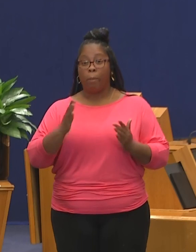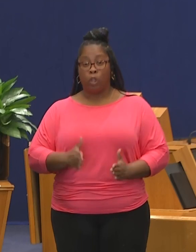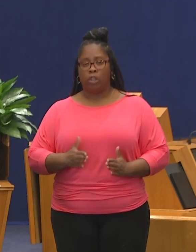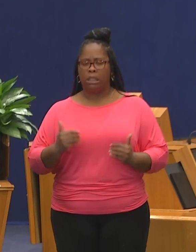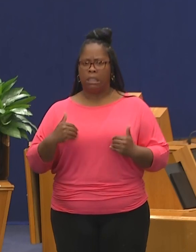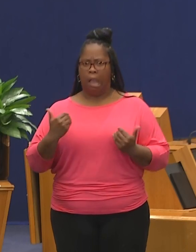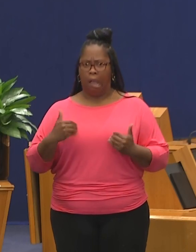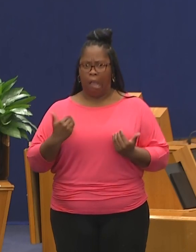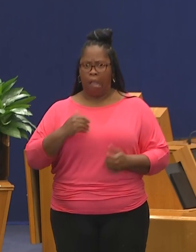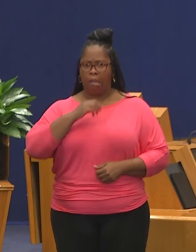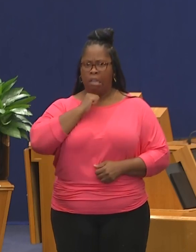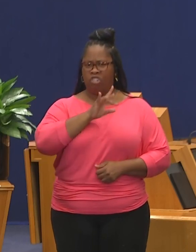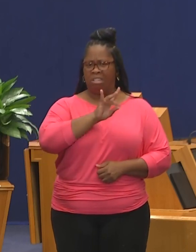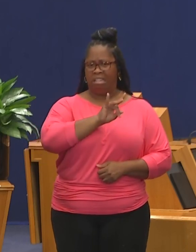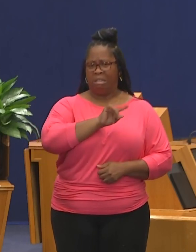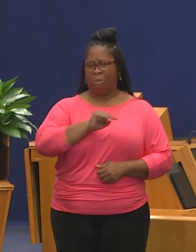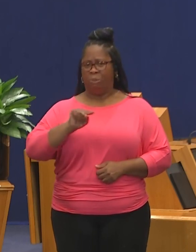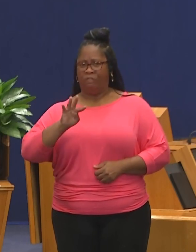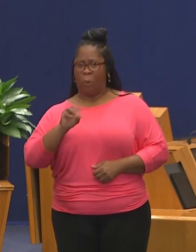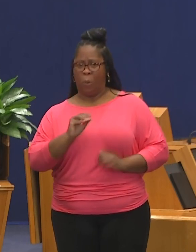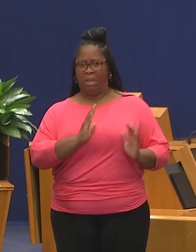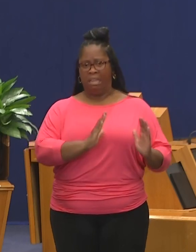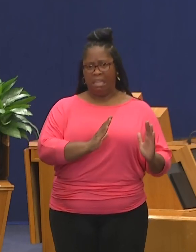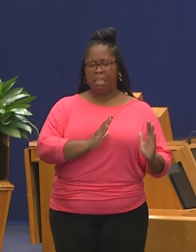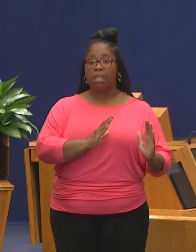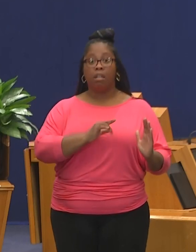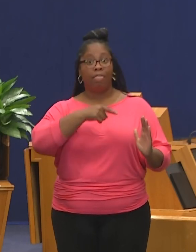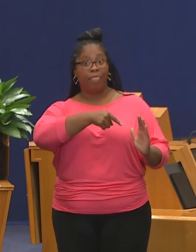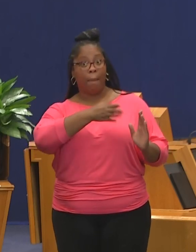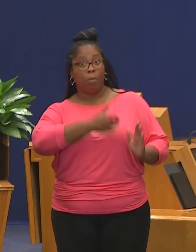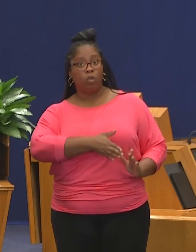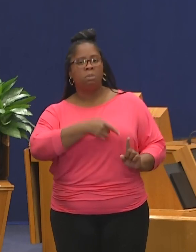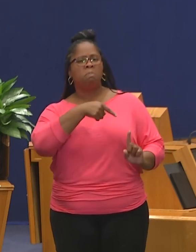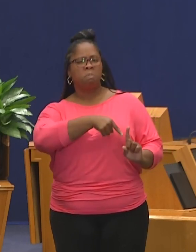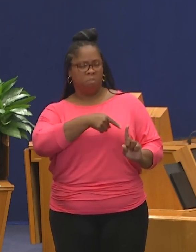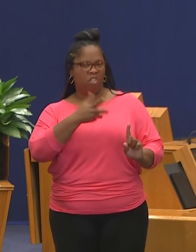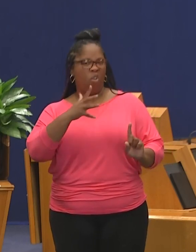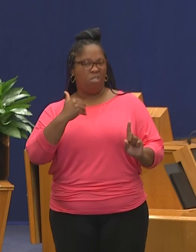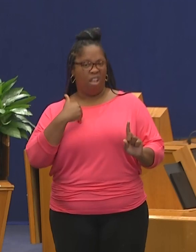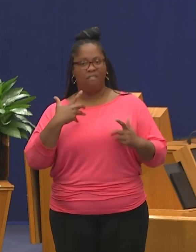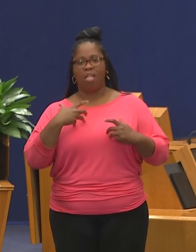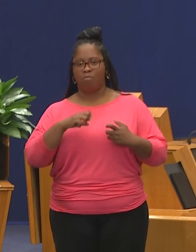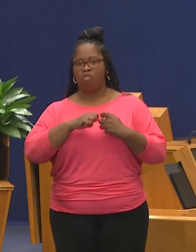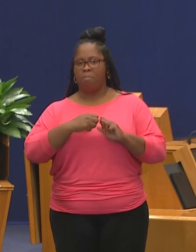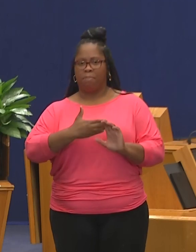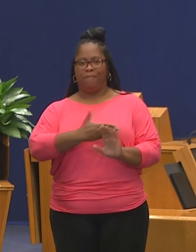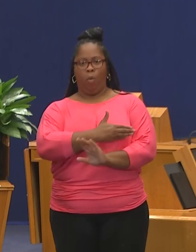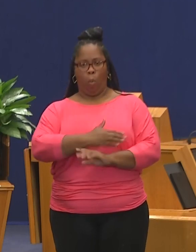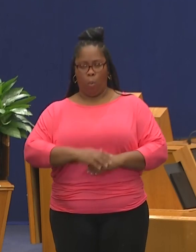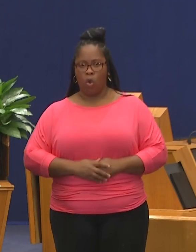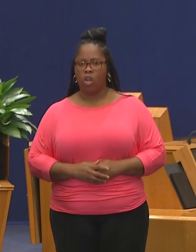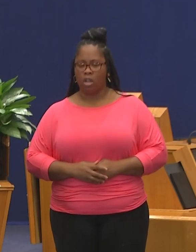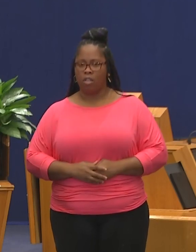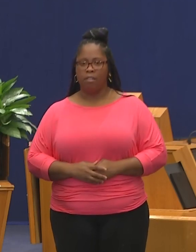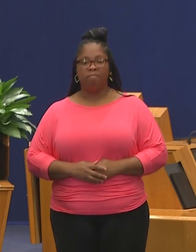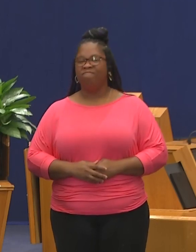ONE PERSON WAS YOUNGER, BETWEEN THE AGE OF 18 AND 40, AND THEY ALSO HAD UNDERLYING HEALTH